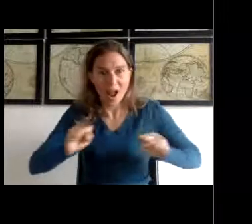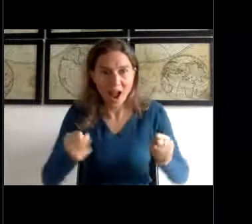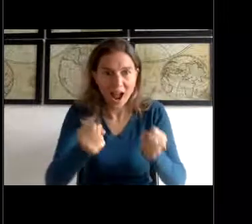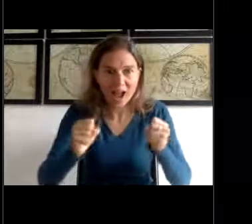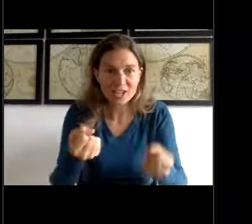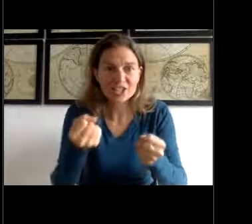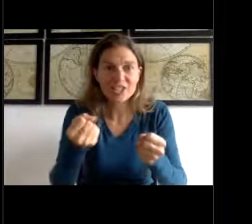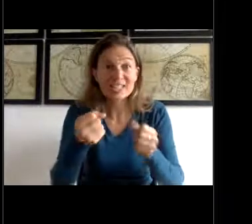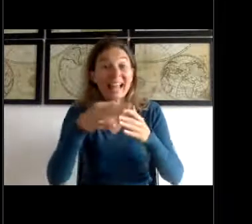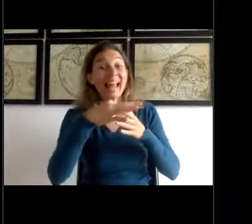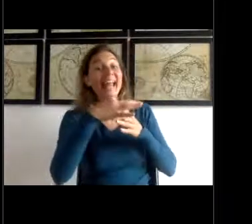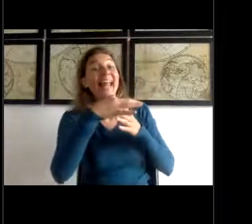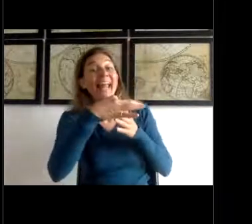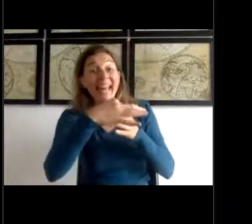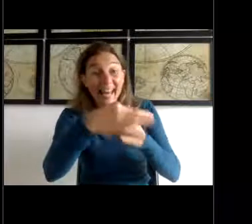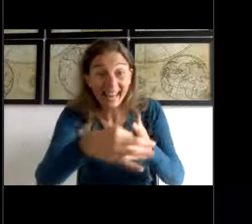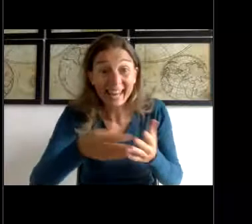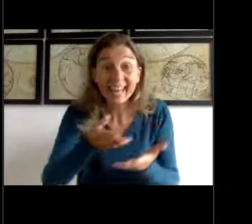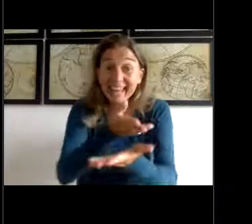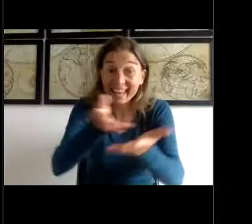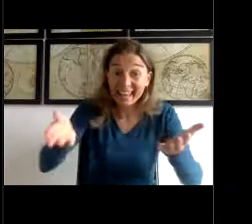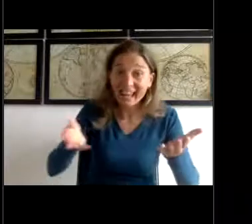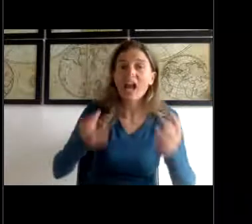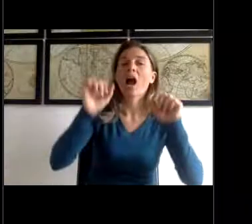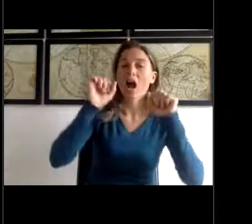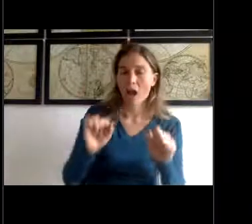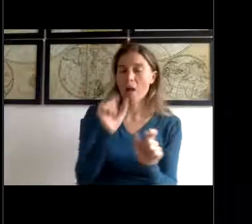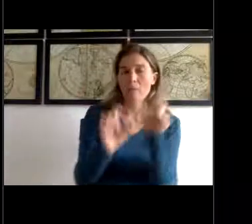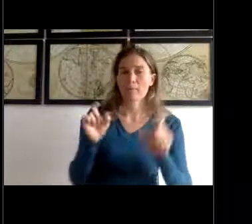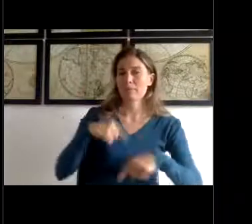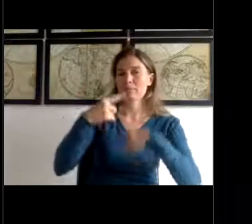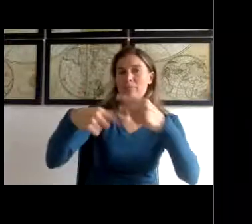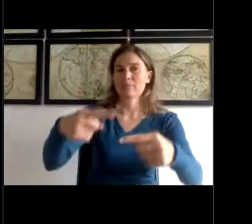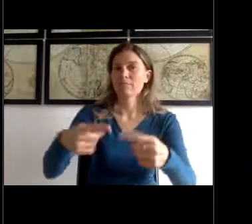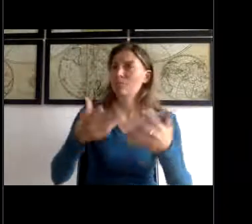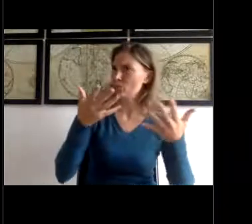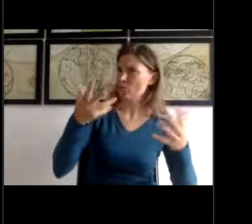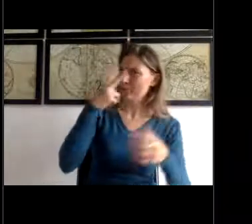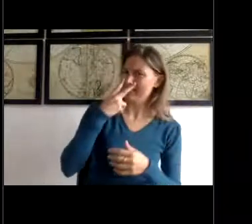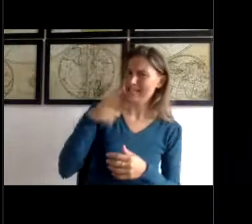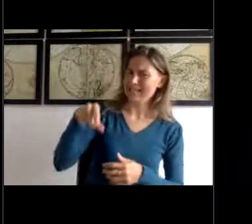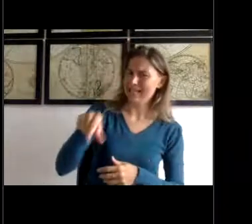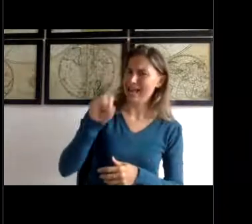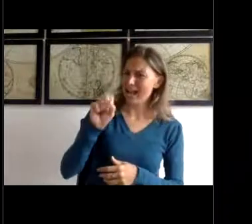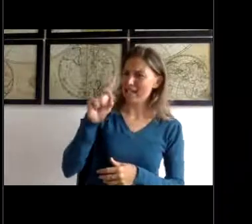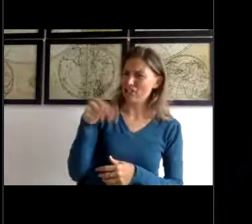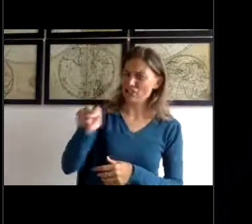It emphasizes on the localisation of the agenda and the Sustainable Development Goals.